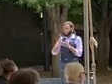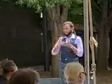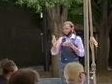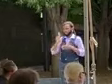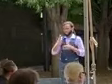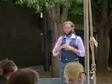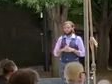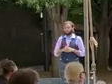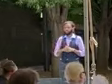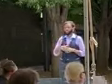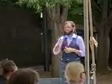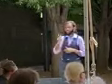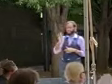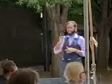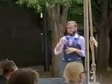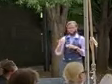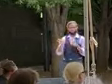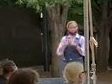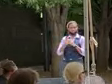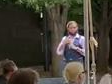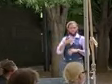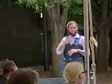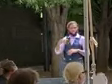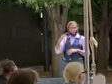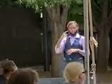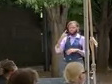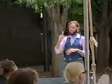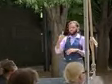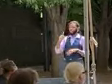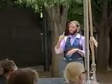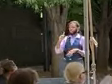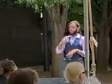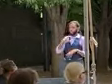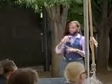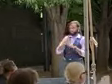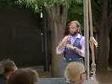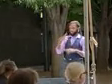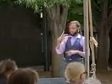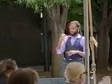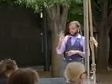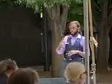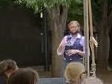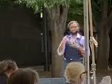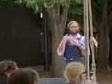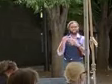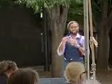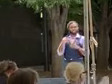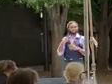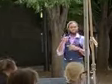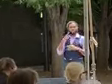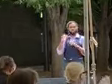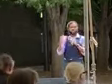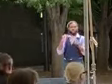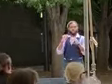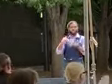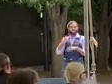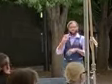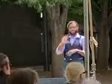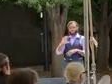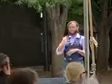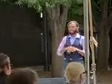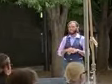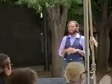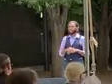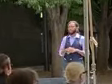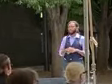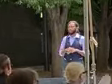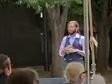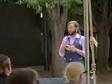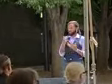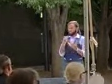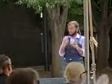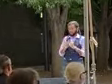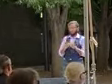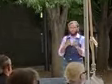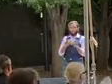In 1990 she was elected a member of Congress from Washington and a leading voice for equality for D.C. through advocating for statehood